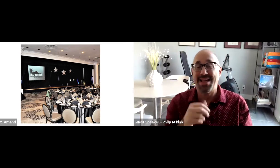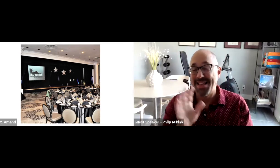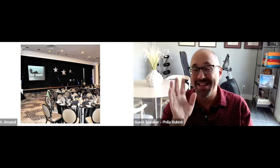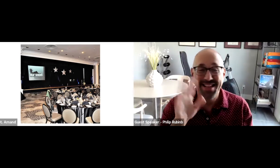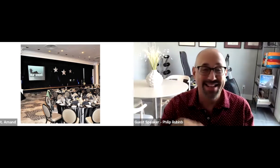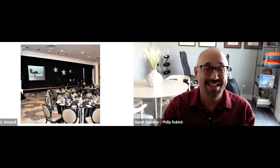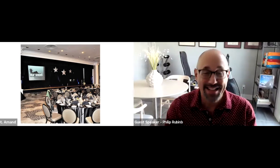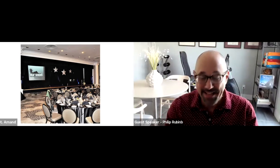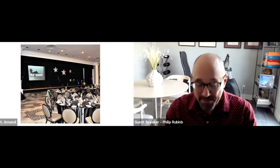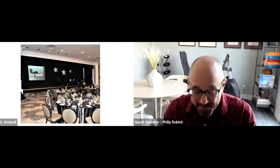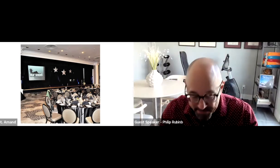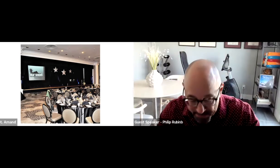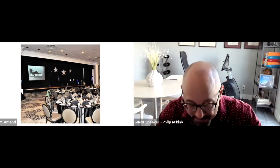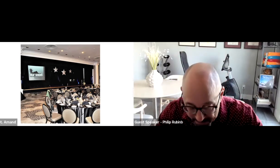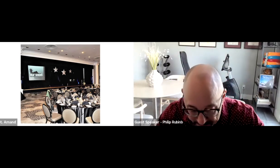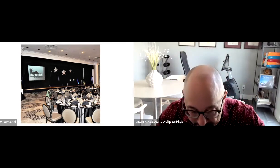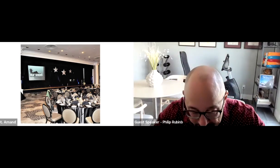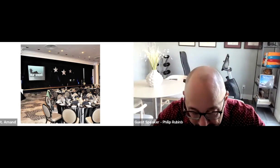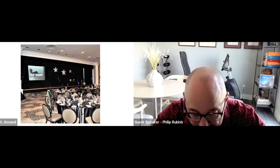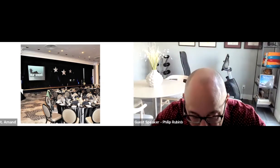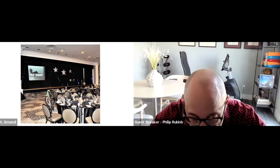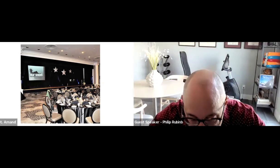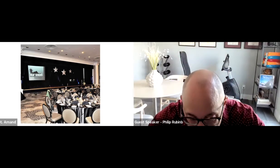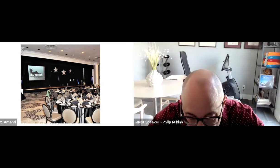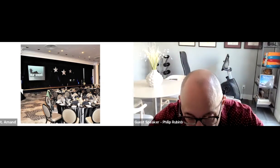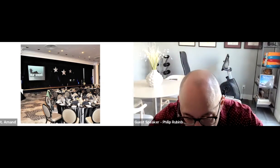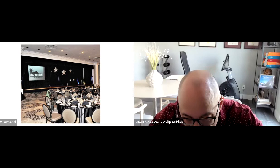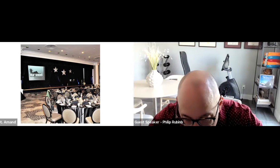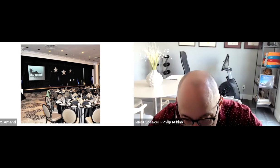Oh, my God, was everybody shocked. It was hysterical.